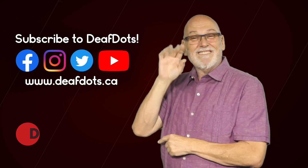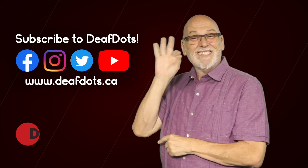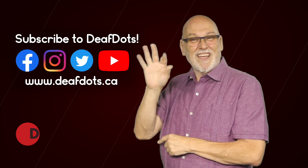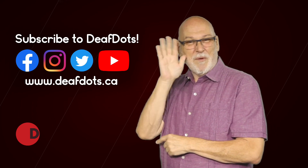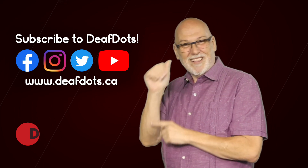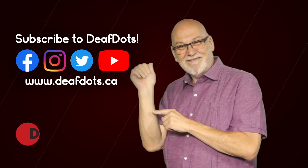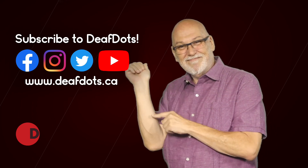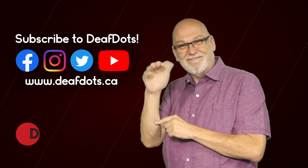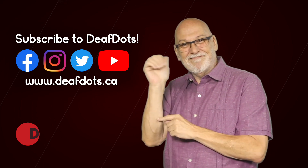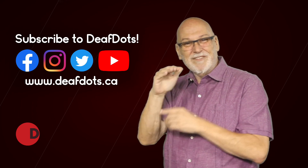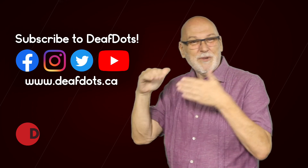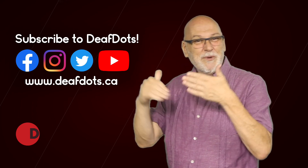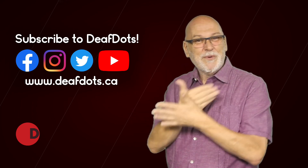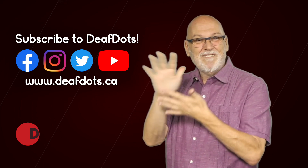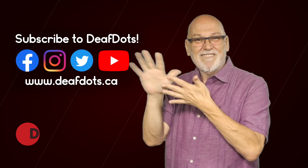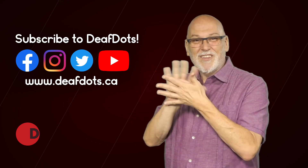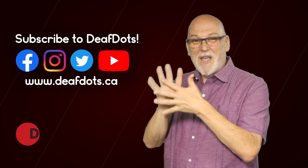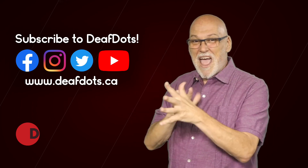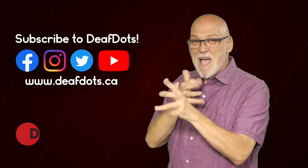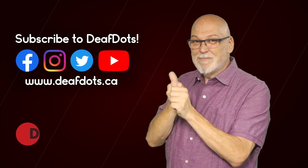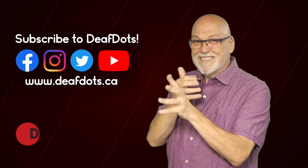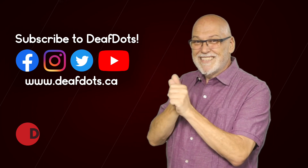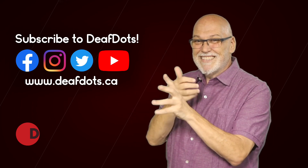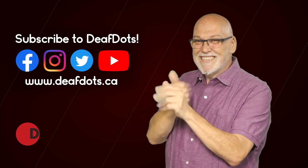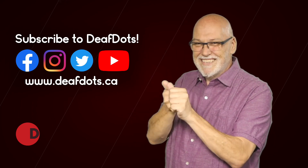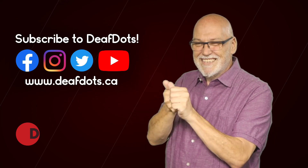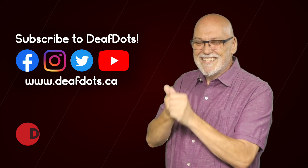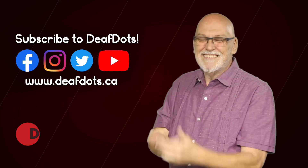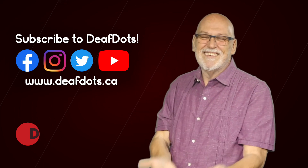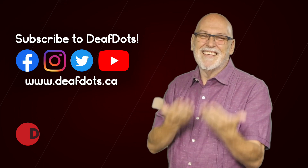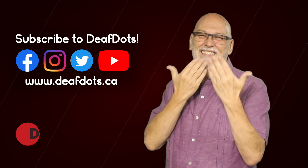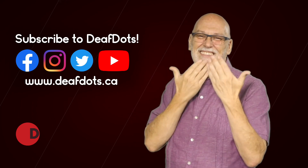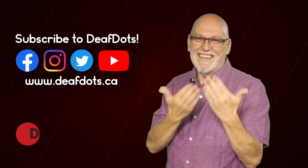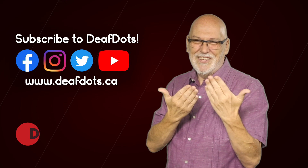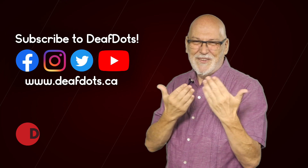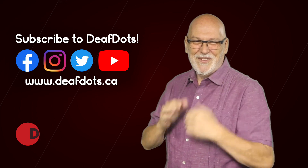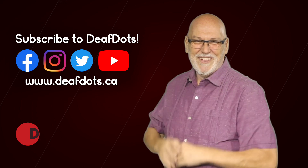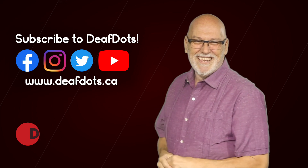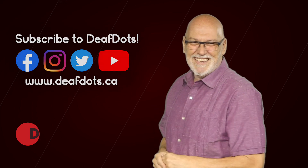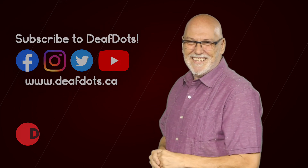DeafDots to get new video updates!